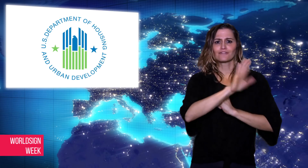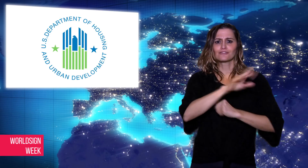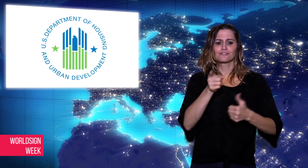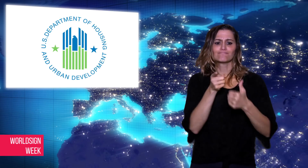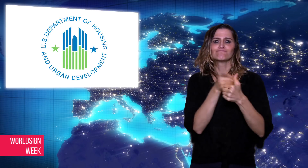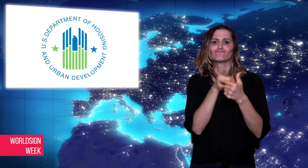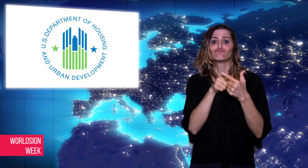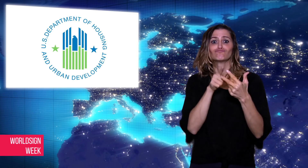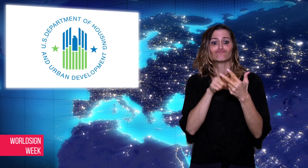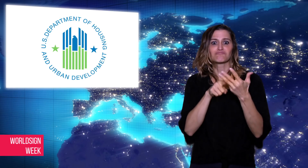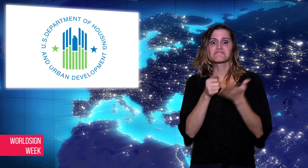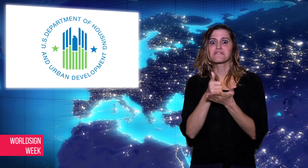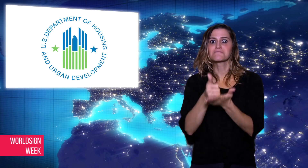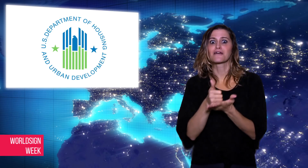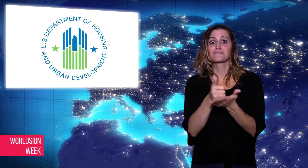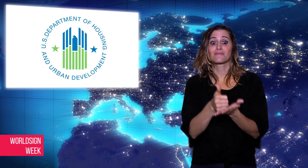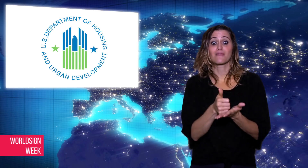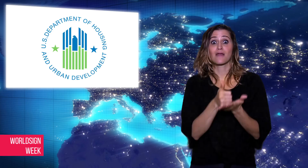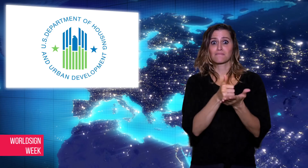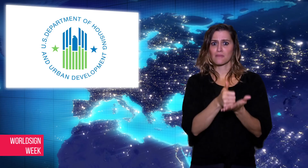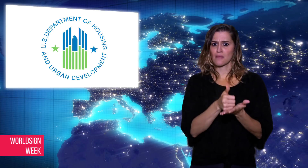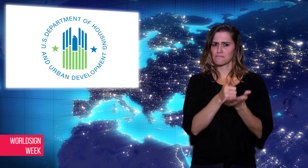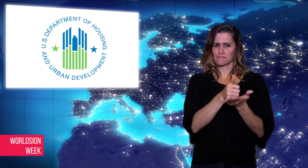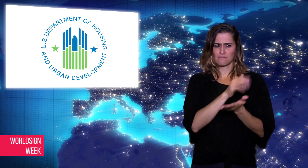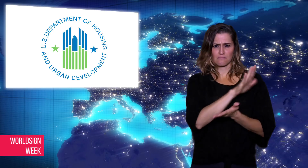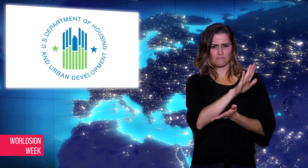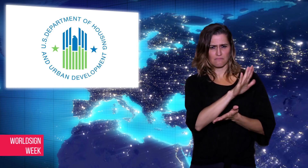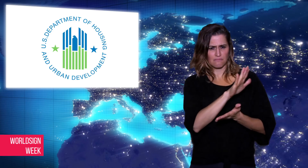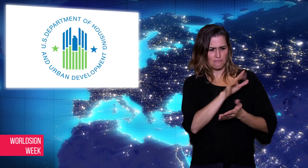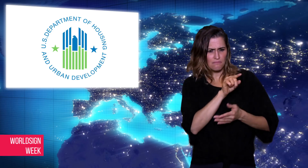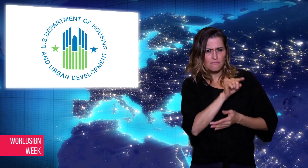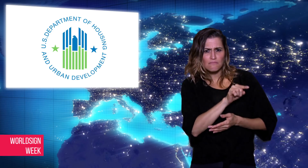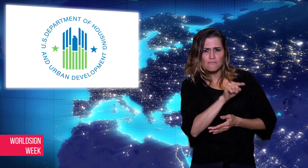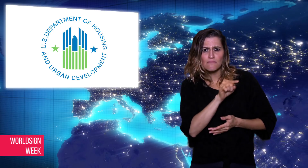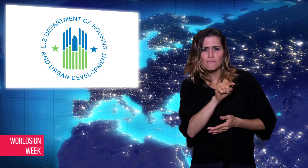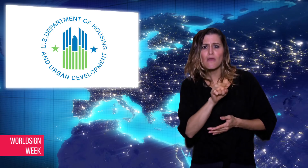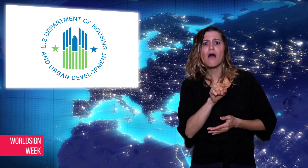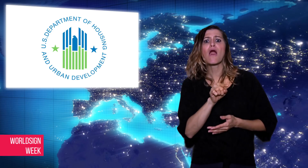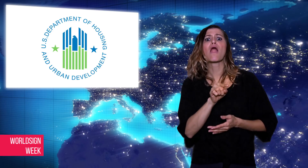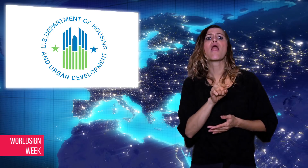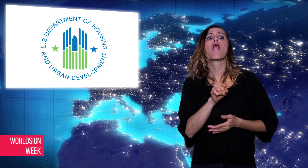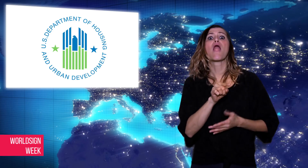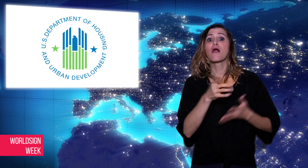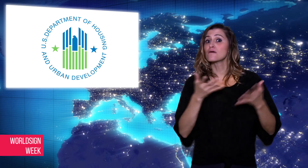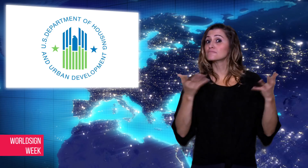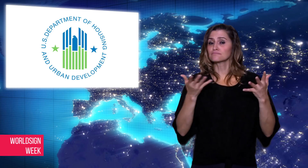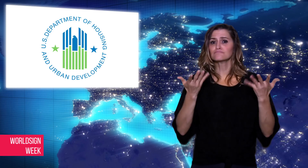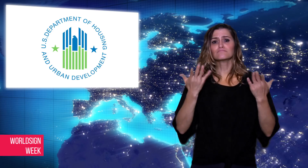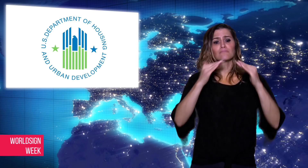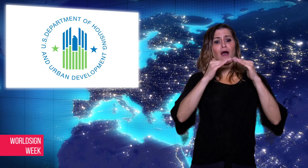specific audiences. This capability to